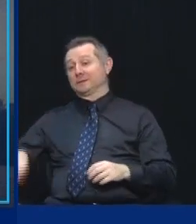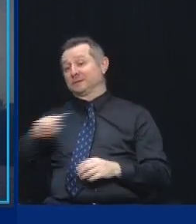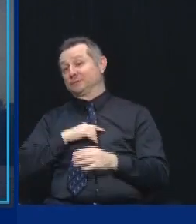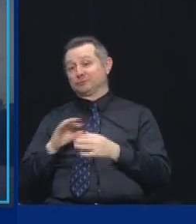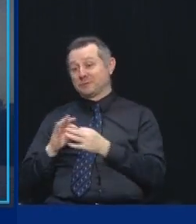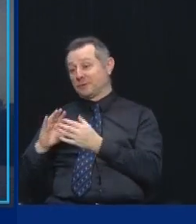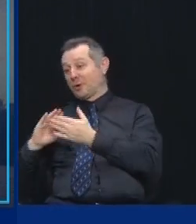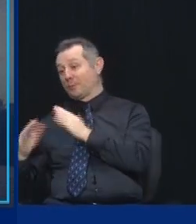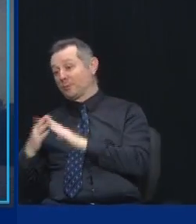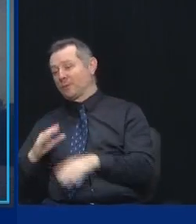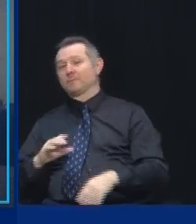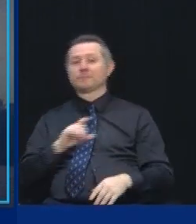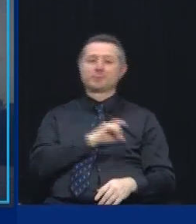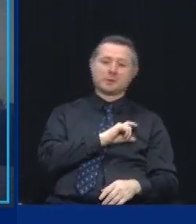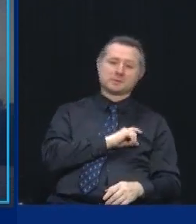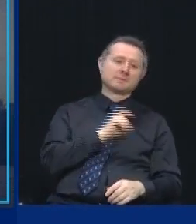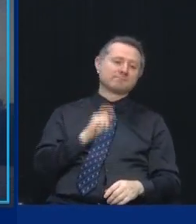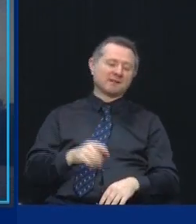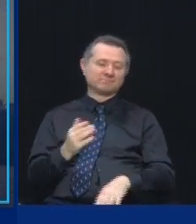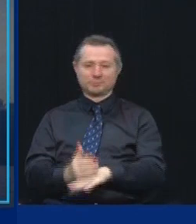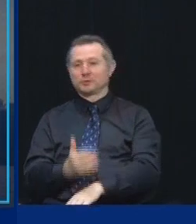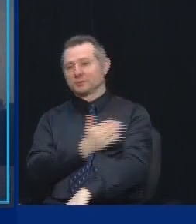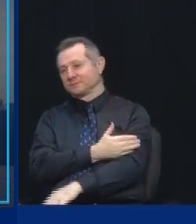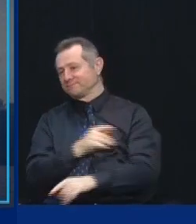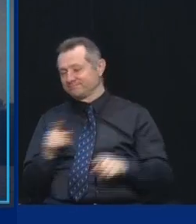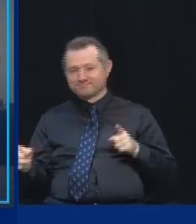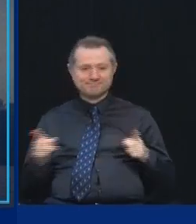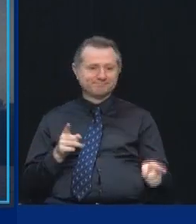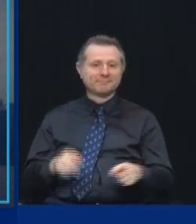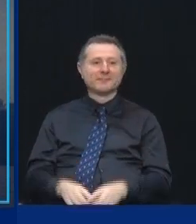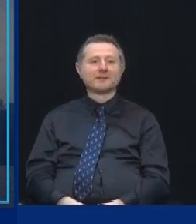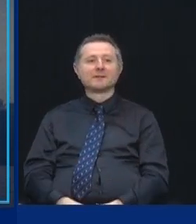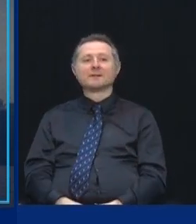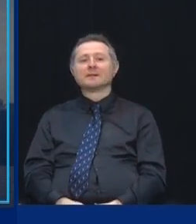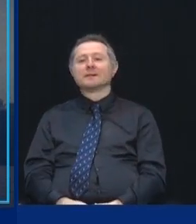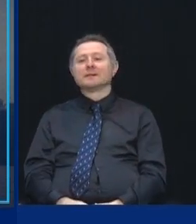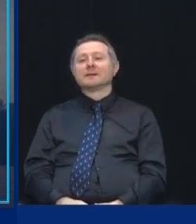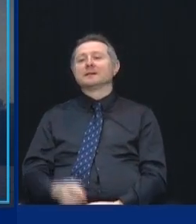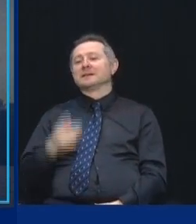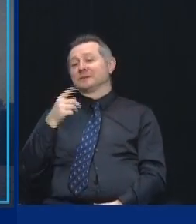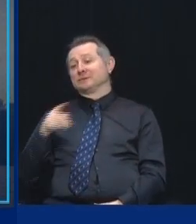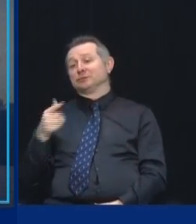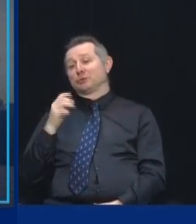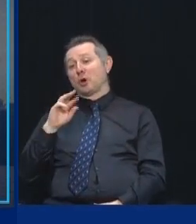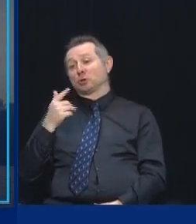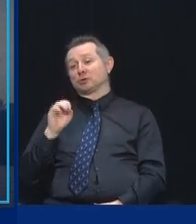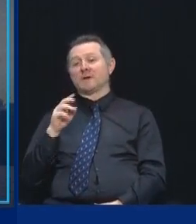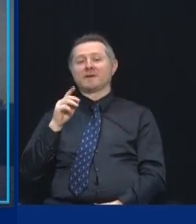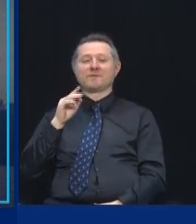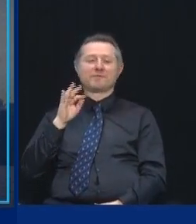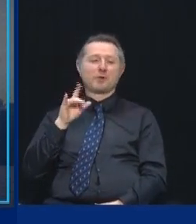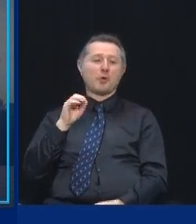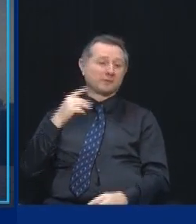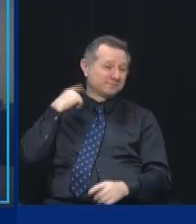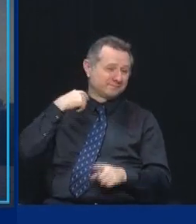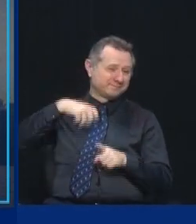THE RATE OF CRIME, ESPECIALLY IN NEW YORK CITY, IS UNSUSTAINABLE. WE HAVE TO REPAIR THE RELATIONSHIP BETWEEN THE POLICE AND THE COMMUNITY.